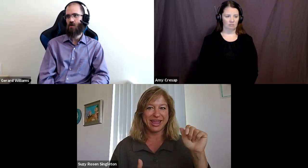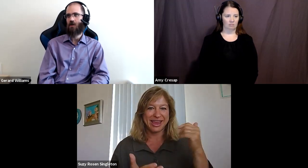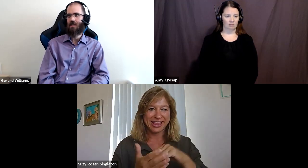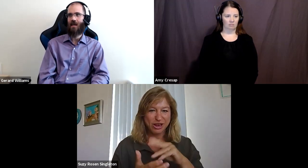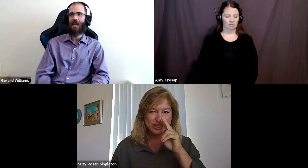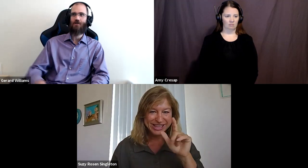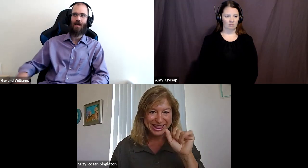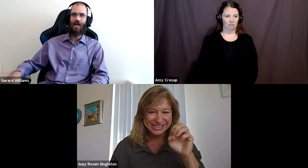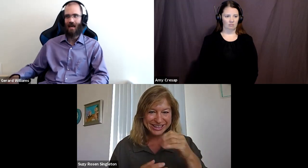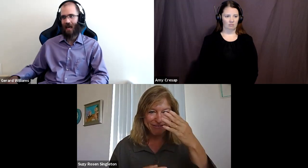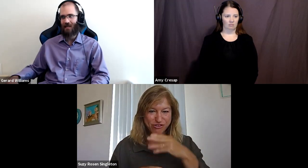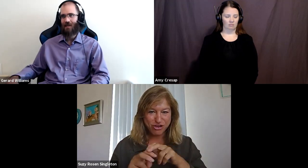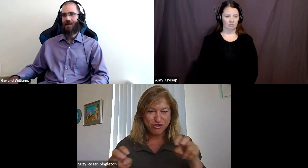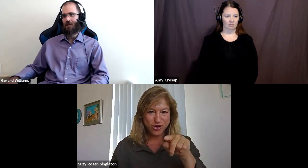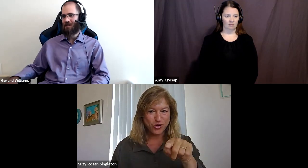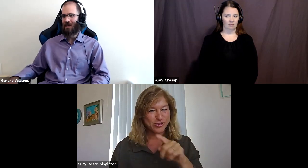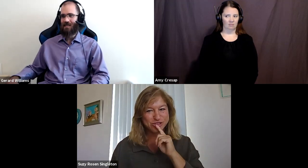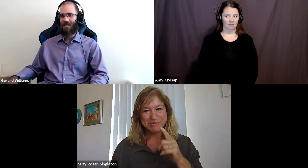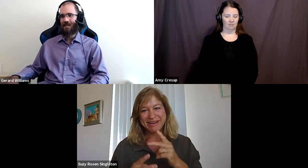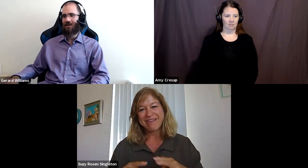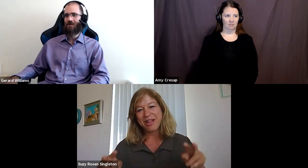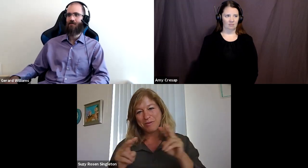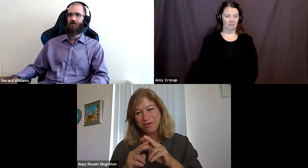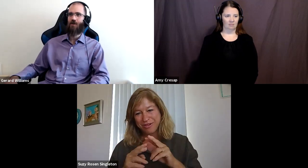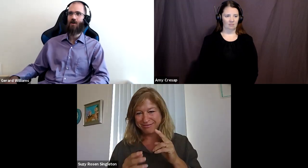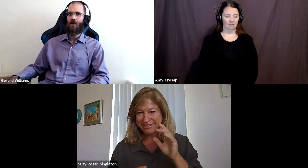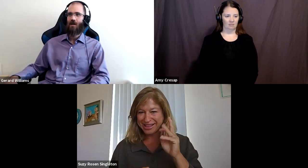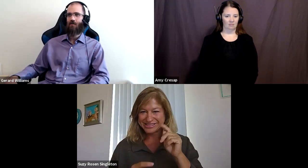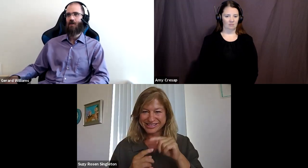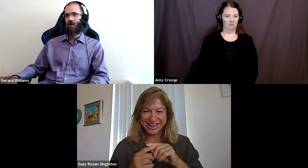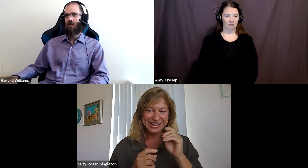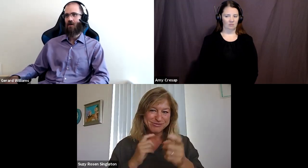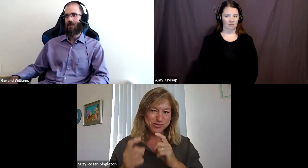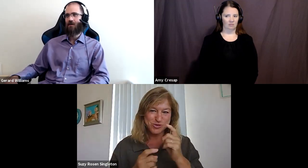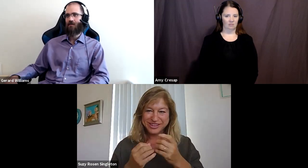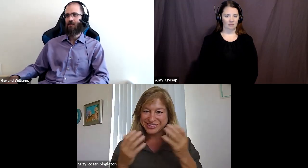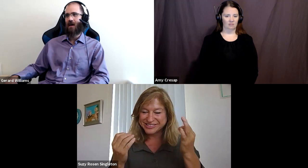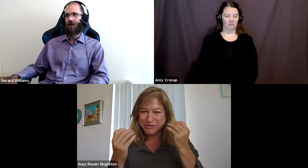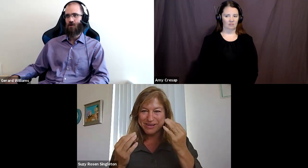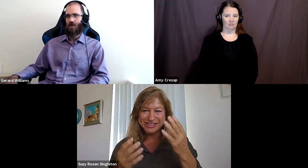I want to thank HLAA again, you see Lise there in the front row for all the value that she